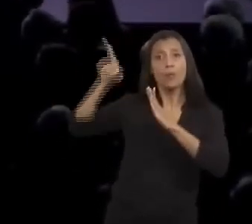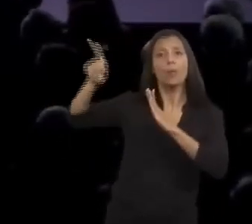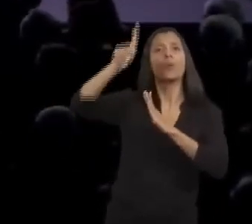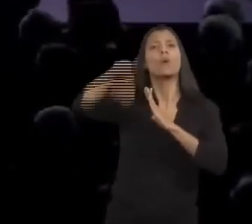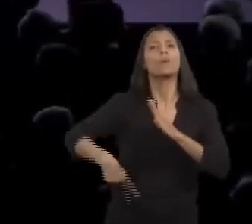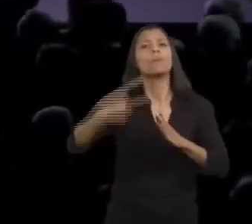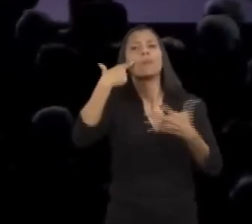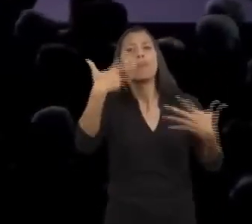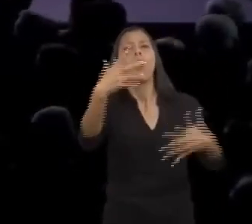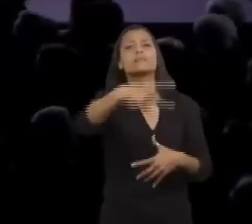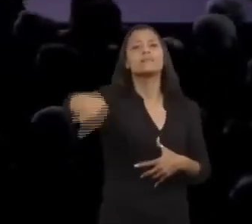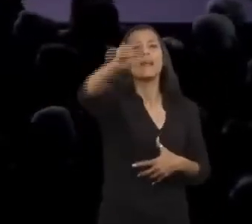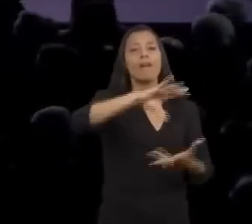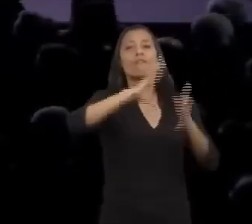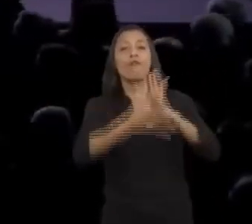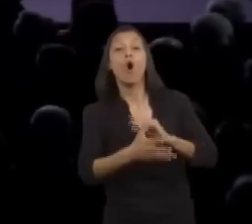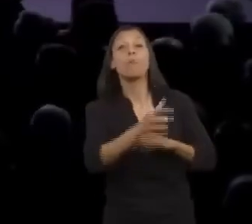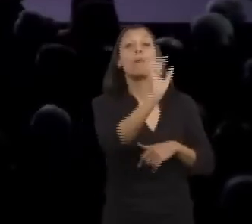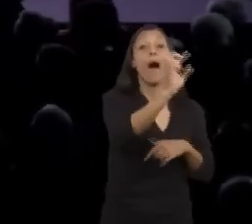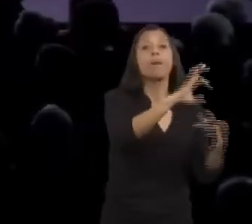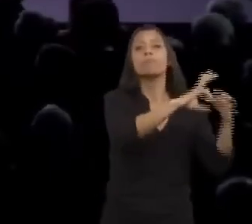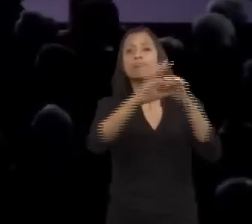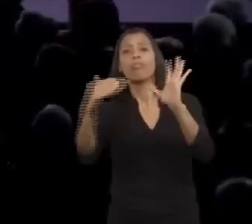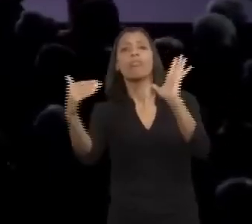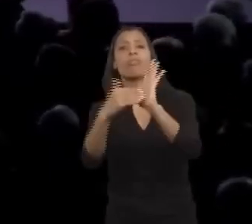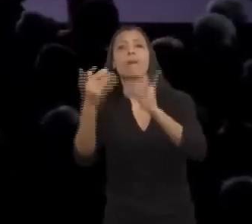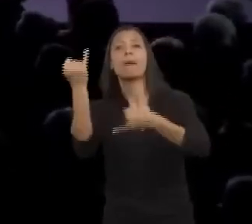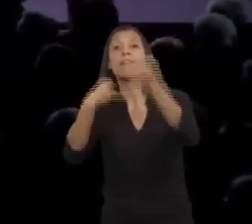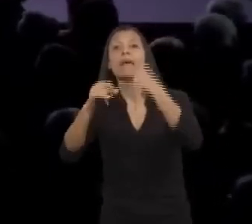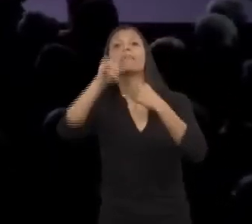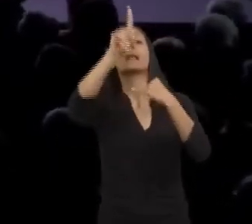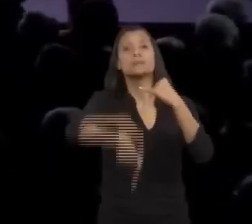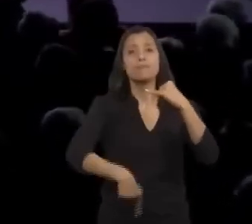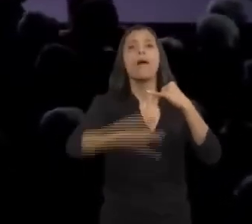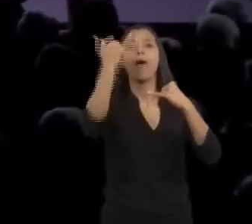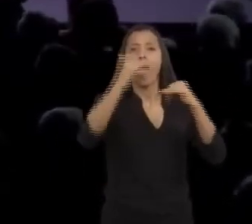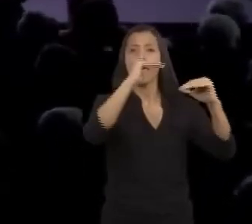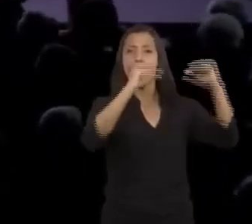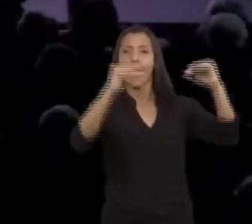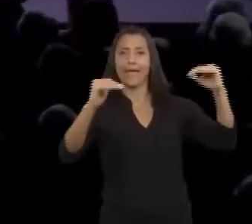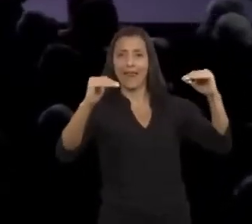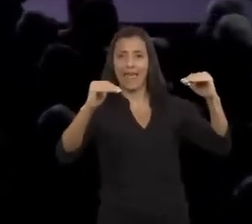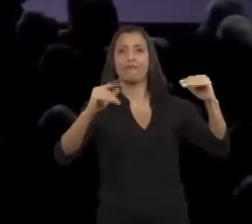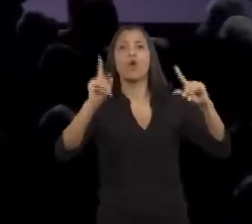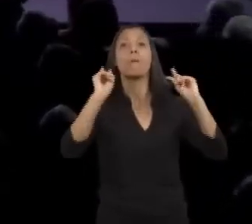of the type of change and interest rates that leave the monetary market in balance,